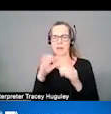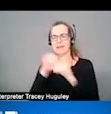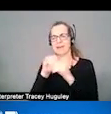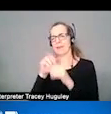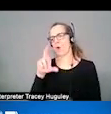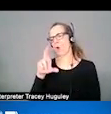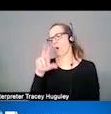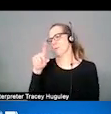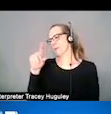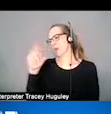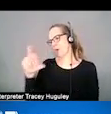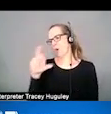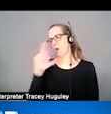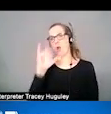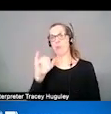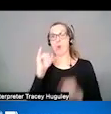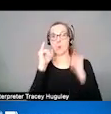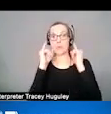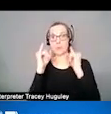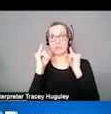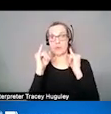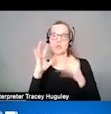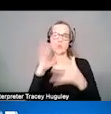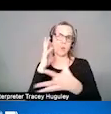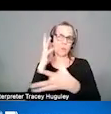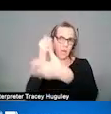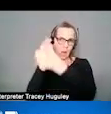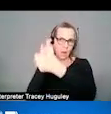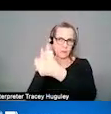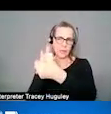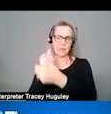And those instructions will be updated to clarify what information you'll need to provide.